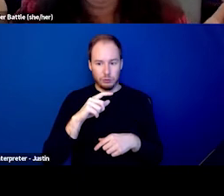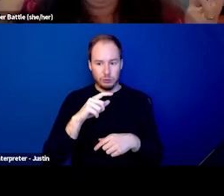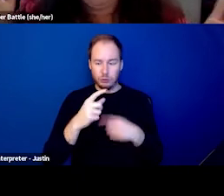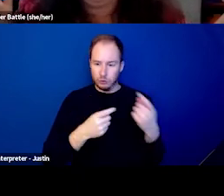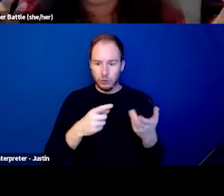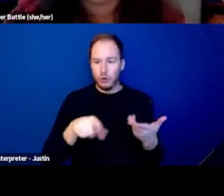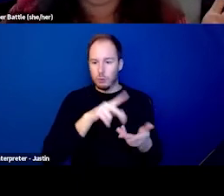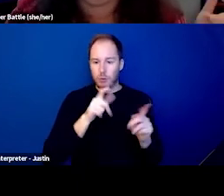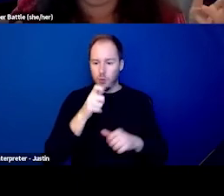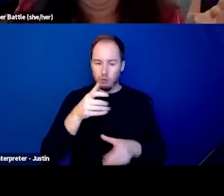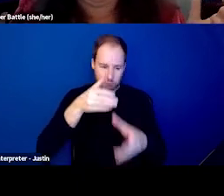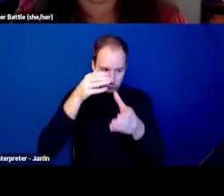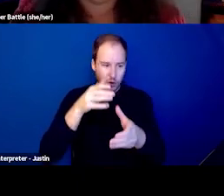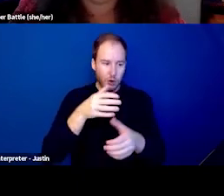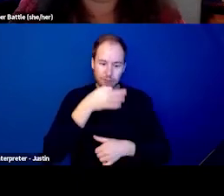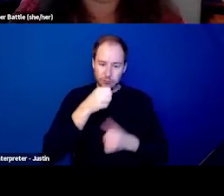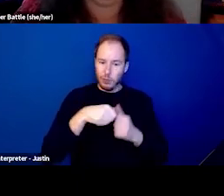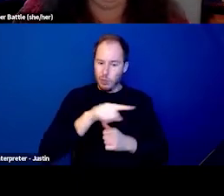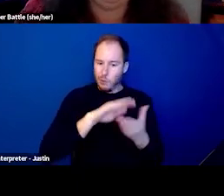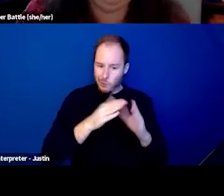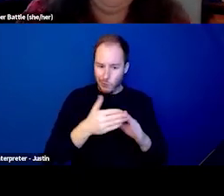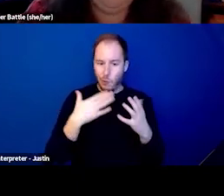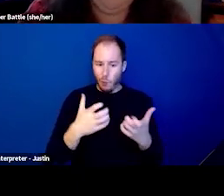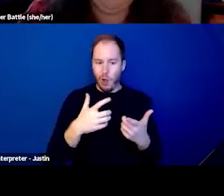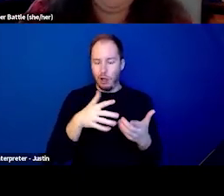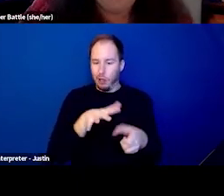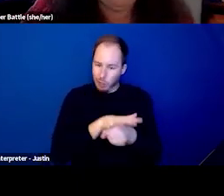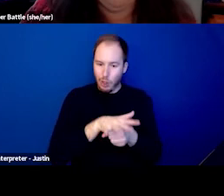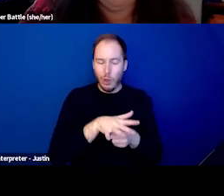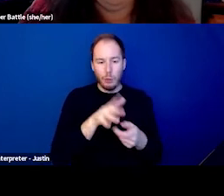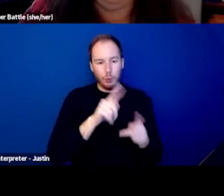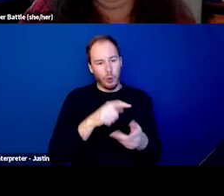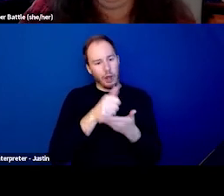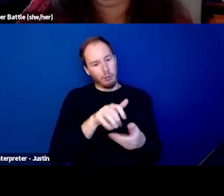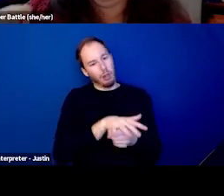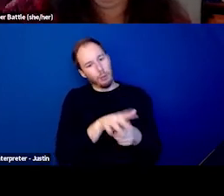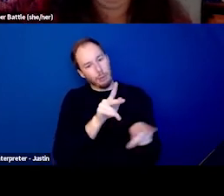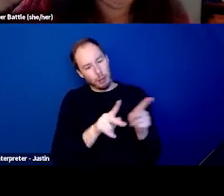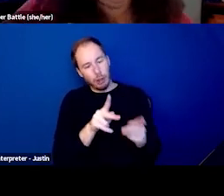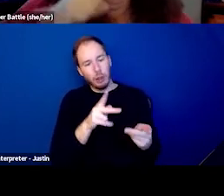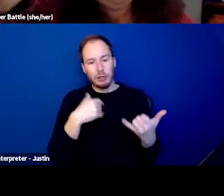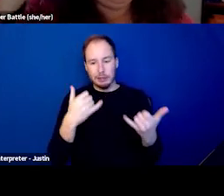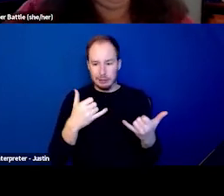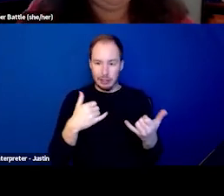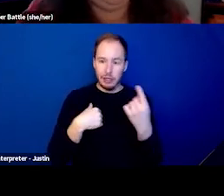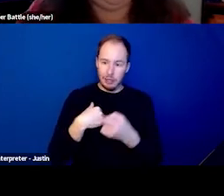People who know those communities well. And so we now, thanks to our good friend COVID, we have